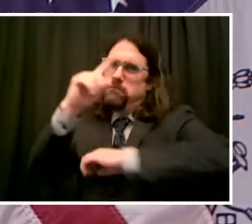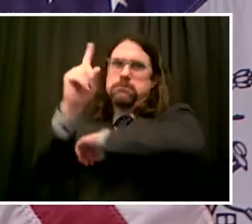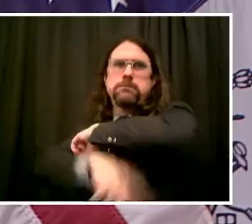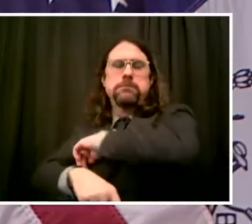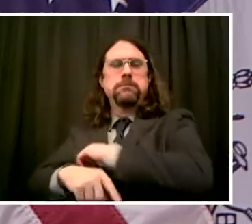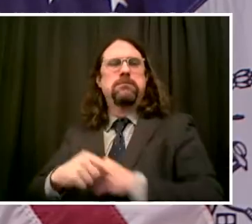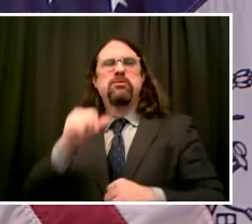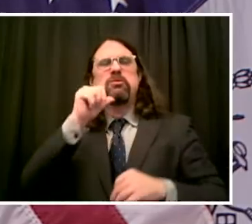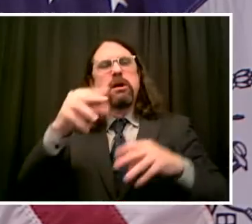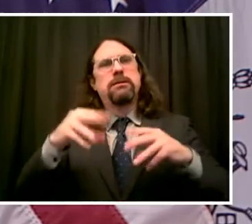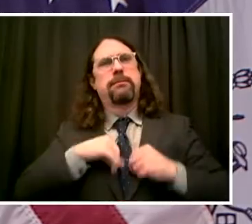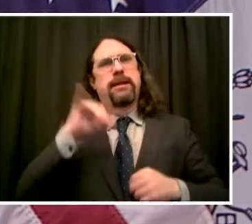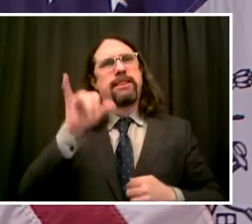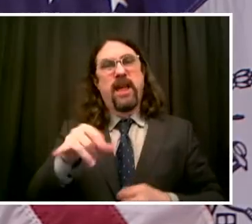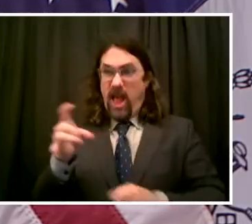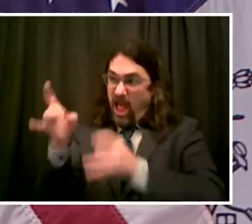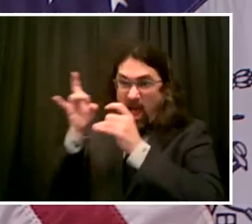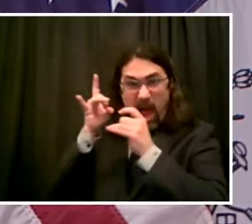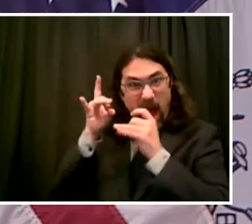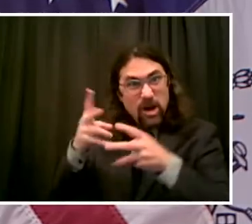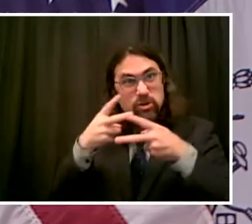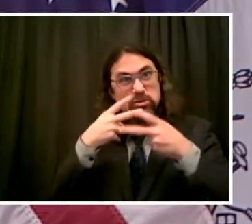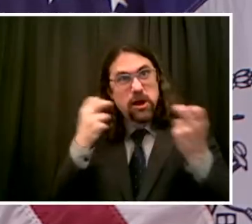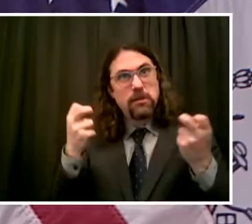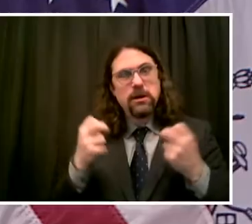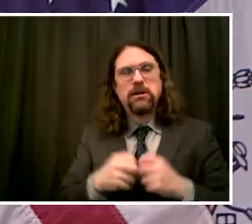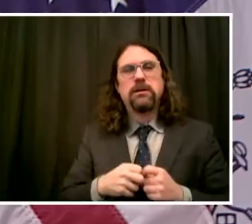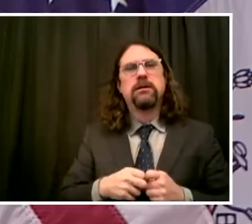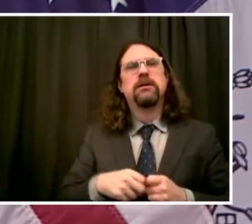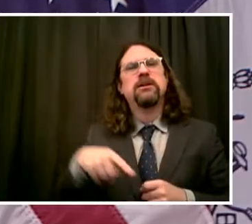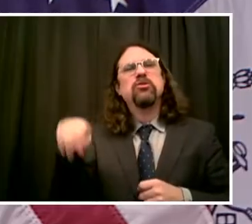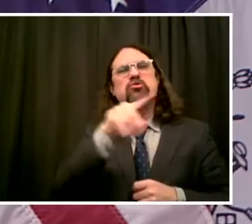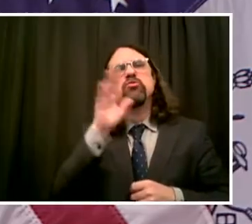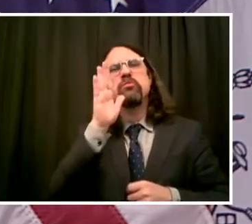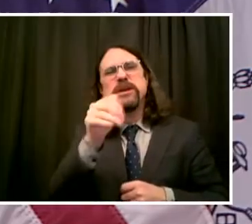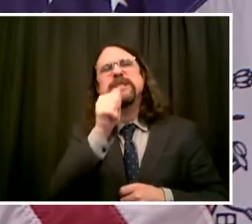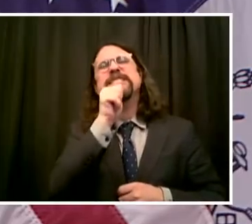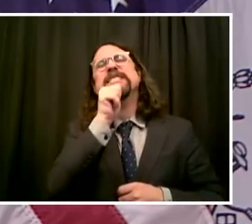FACT THAT WE WILL ACT QUICKLY. ANYONE WILL BE SUFFERING THE